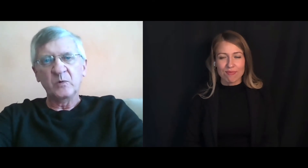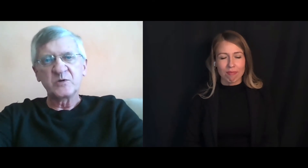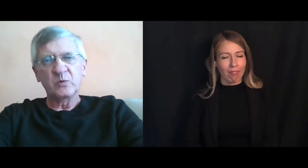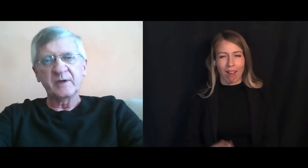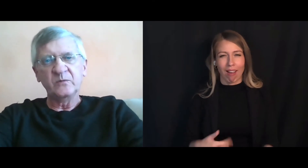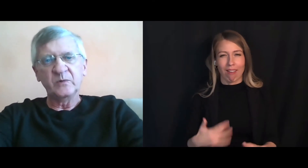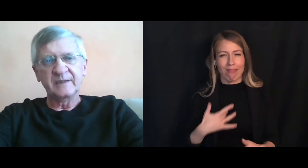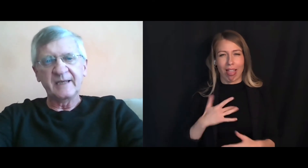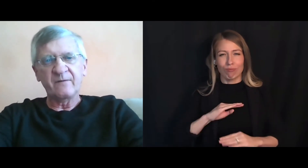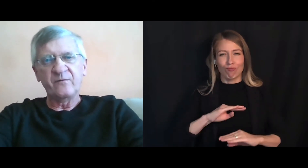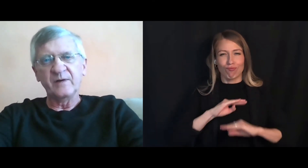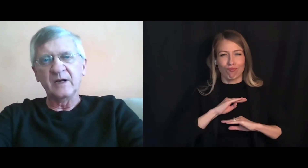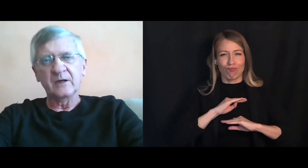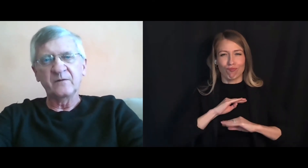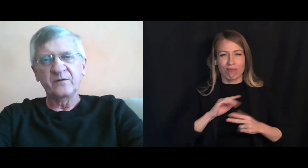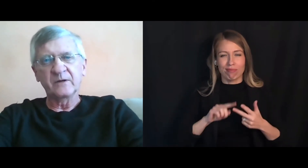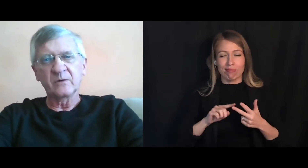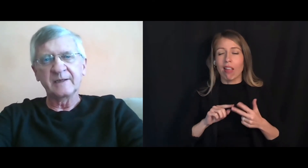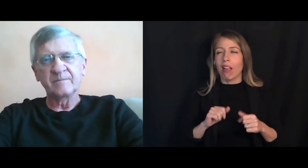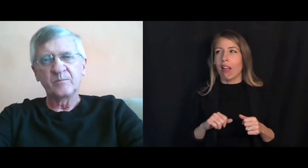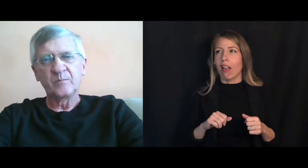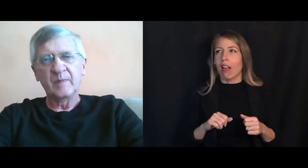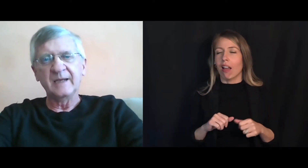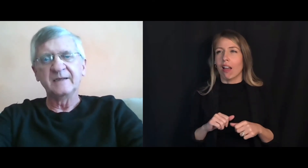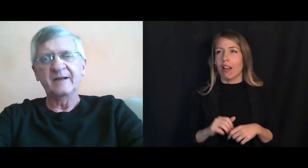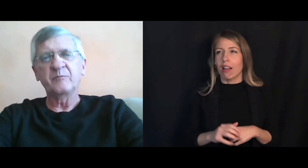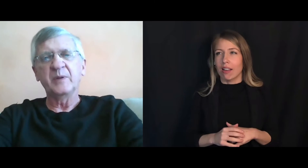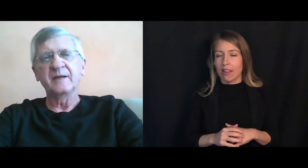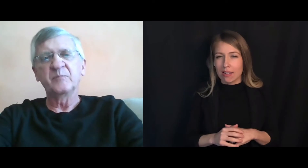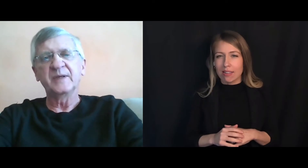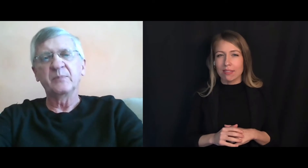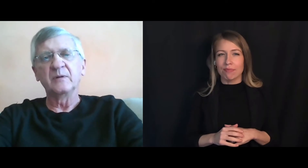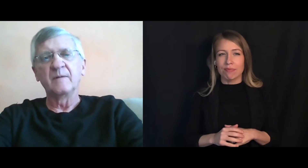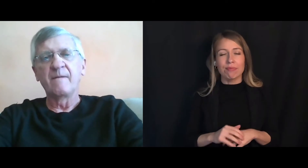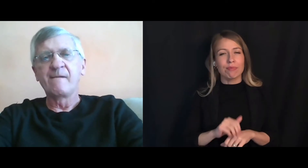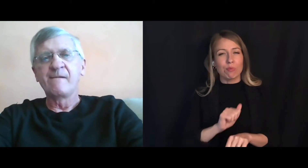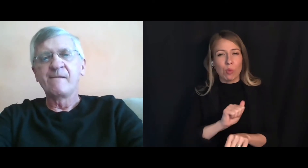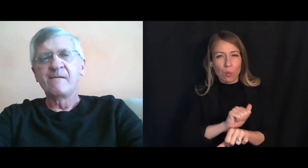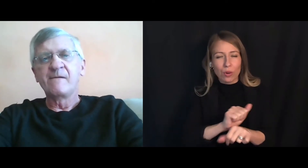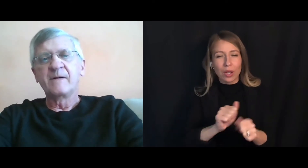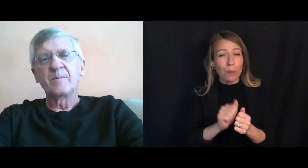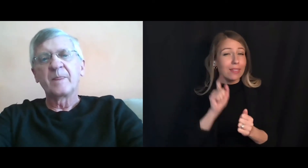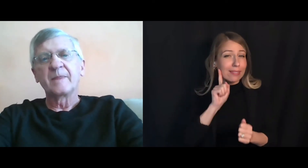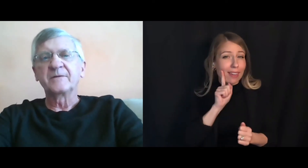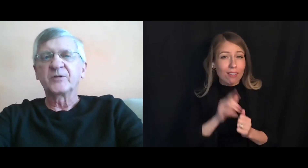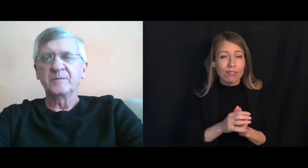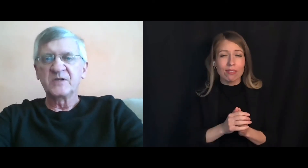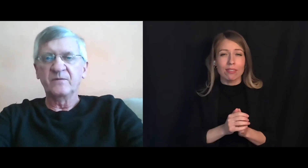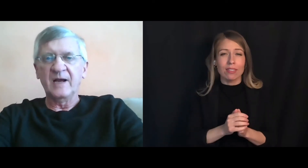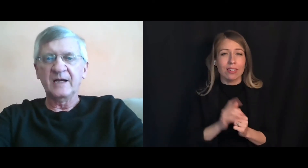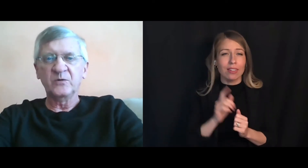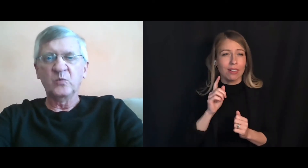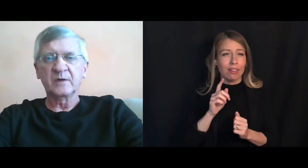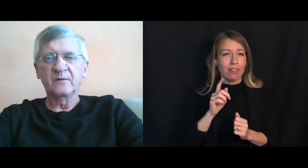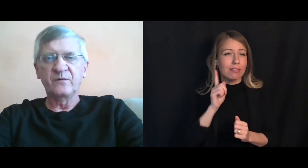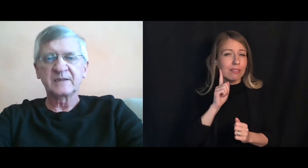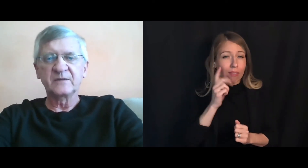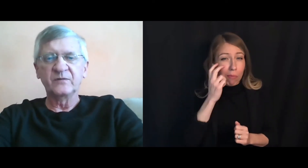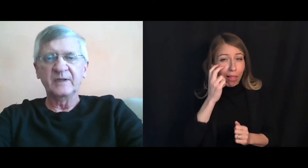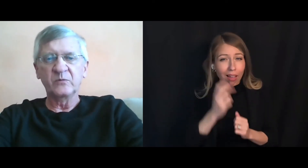was working with deaf and hard of hearing, and deafblind people in terms of how to work effectively